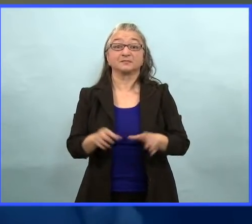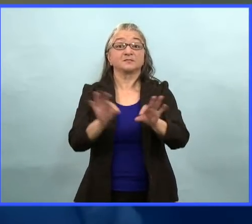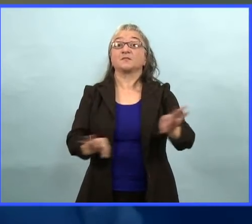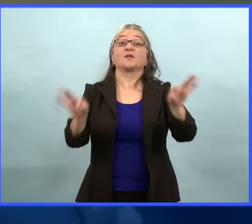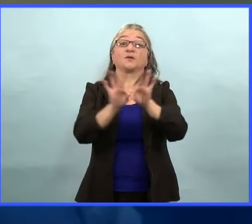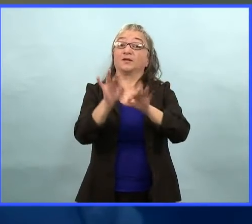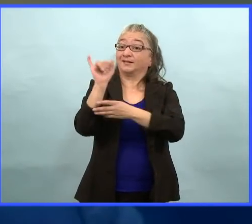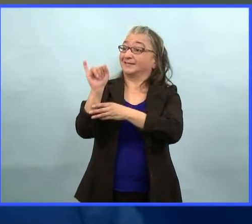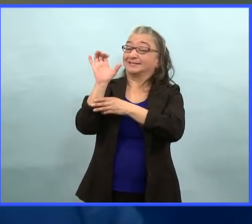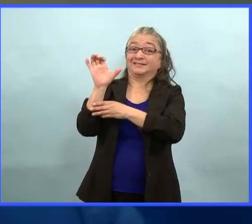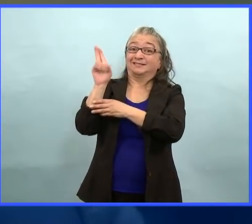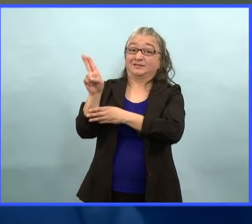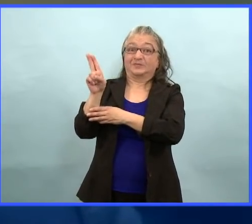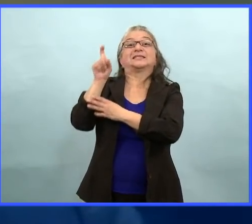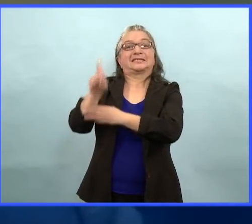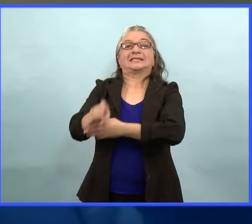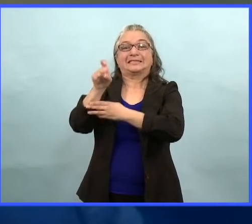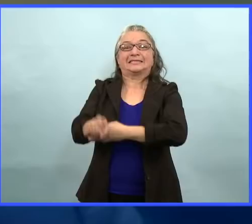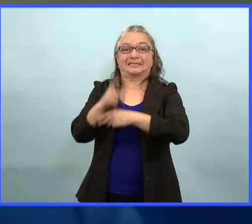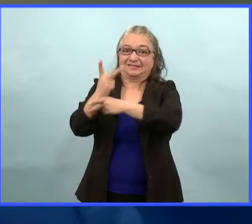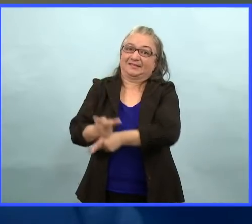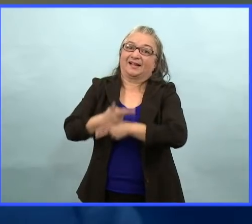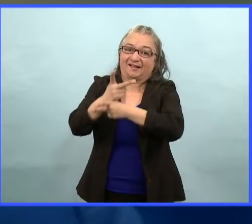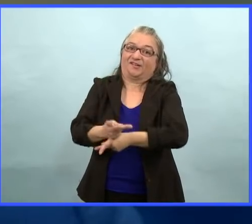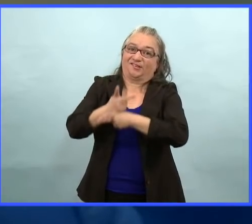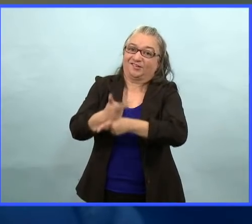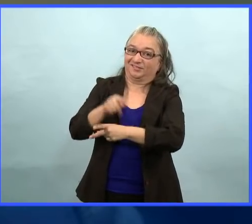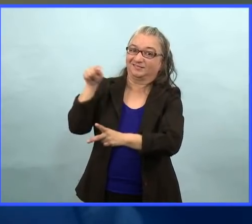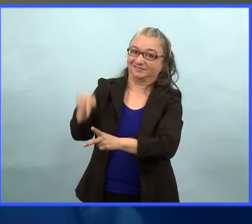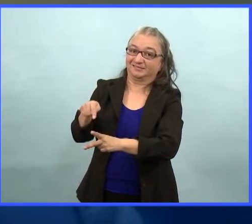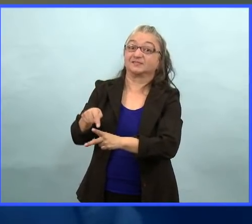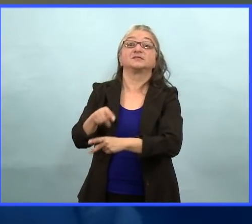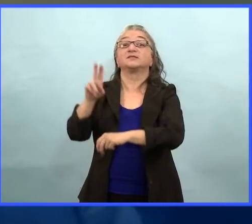to do there and yes we are using that to the maximum capacity currently thank you